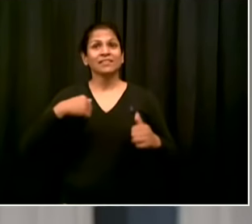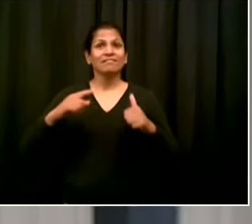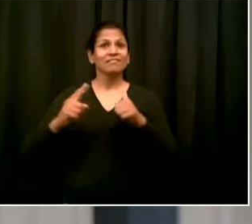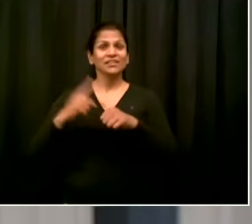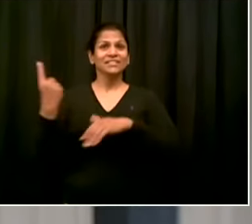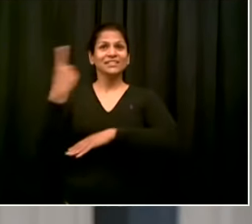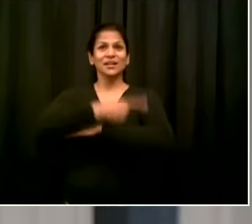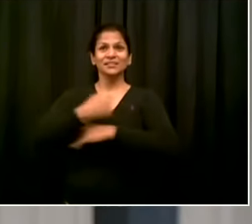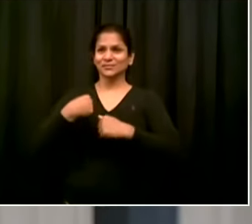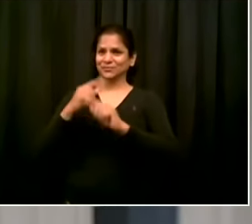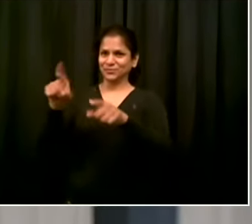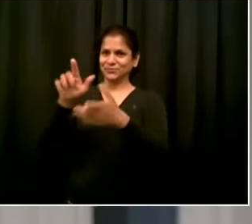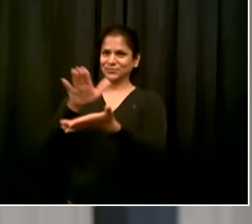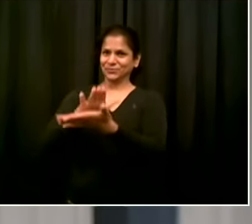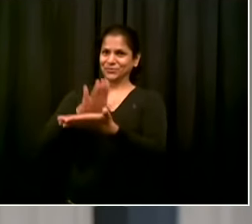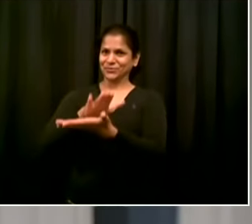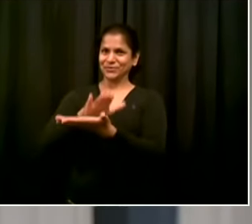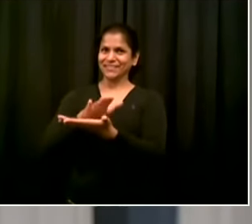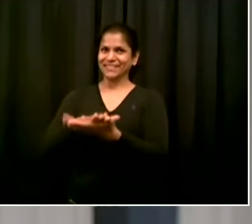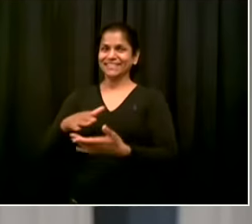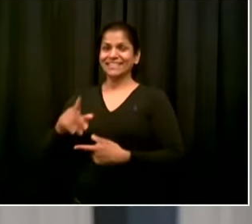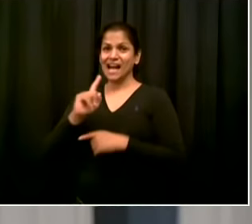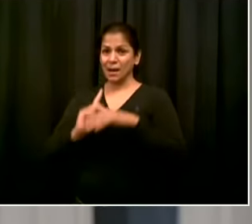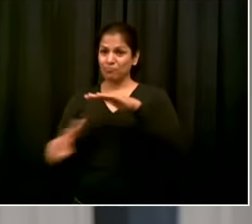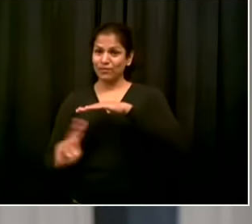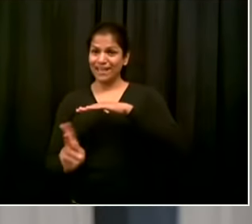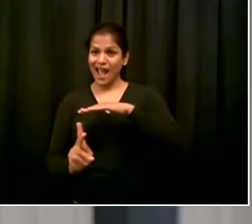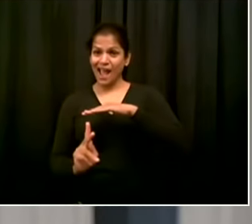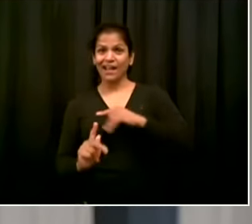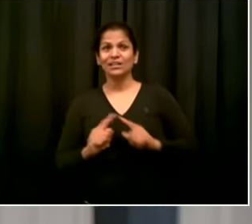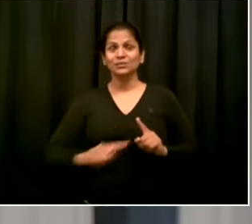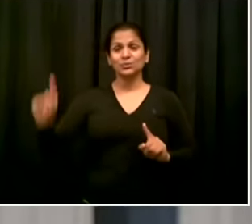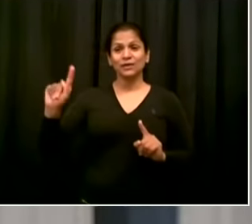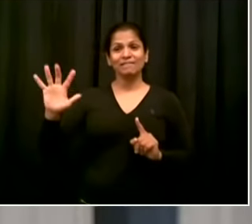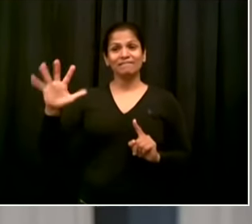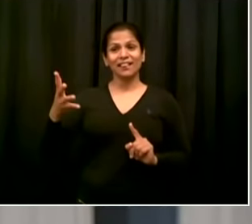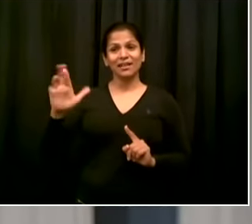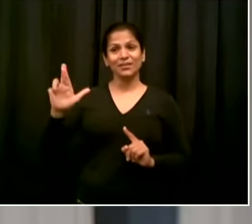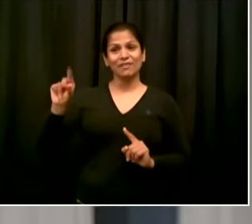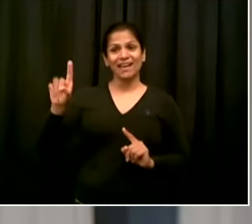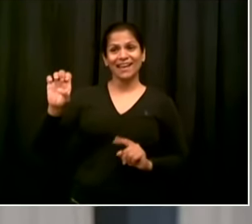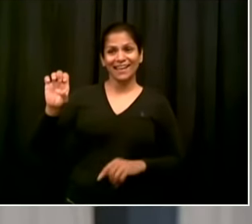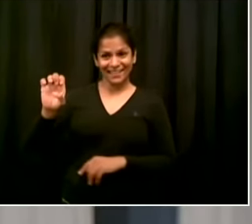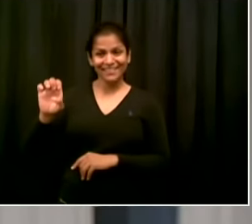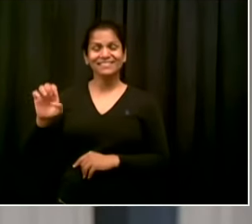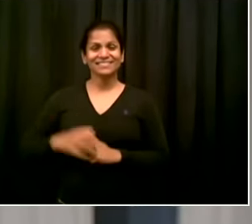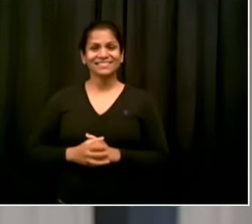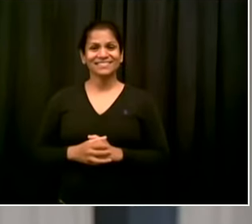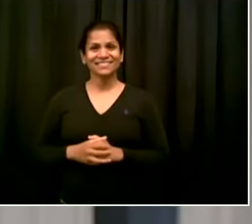AND SWREATORS AND STAFF. EVERYONE IS YTRING TO MAKE IT WORK. WHEN YOU GET TO AN ACTUAL SCHOOL YOU SEE TREMENDOUS SPIRIT AND A